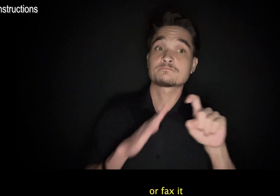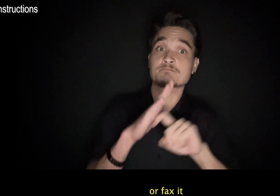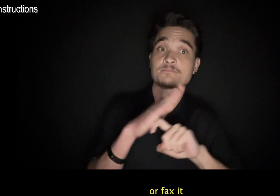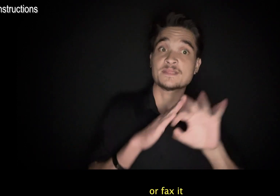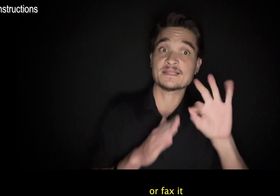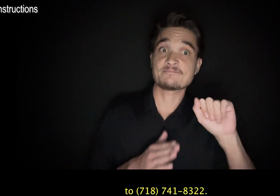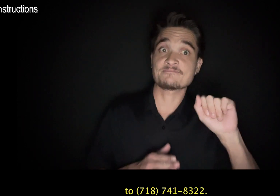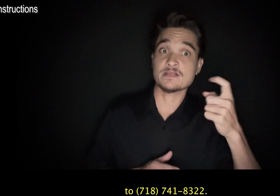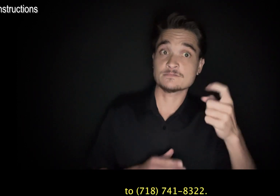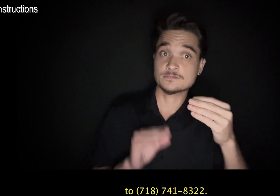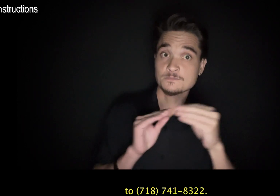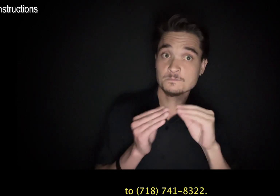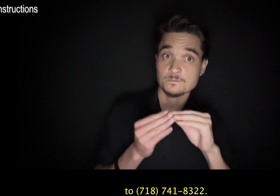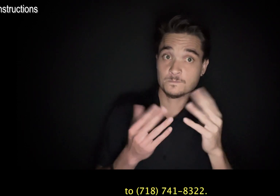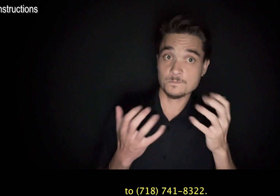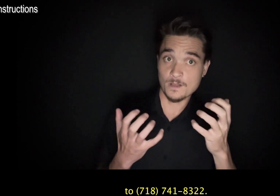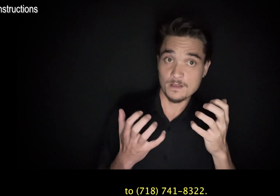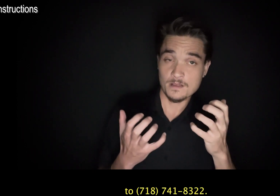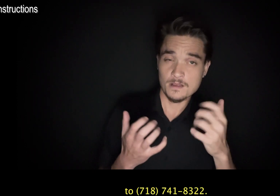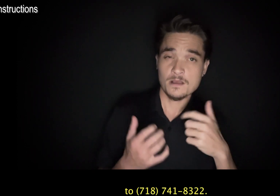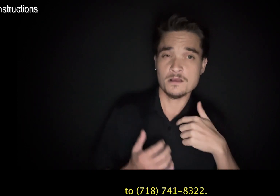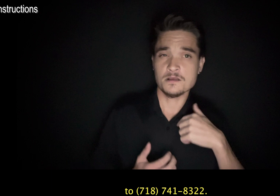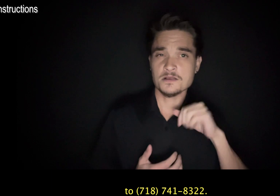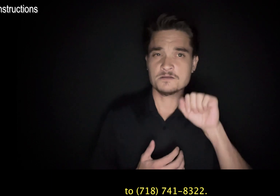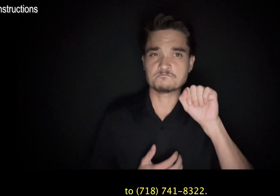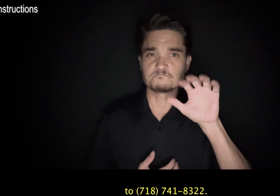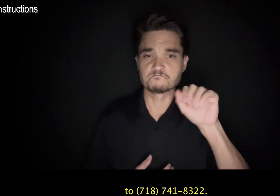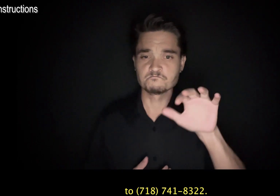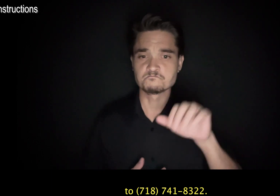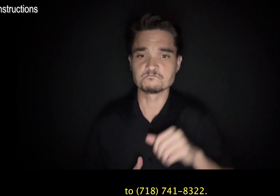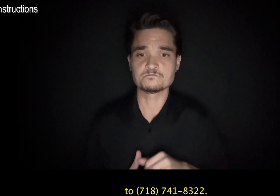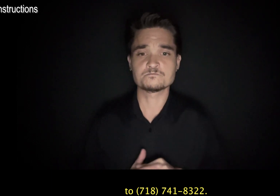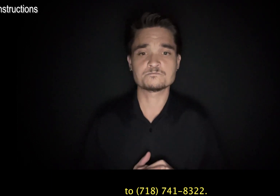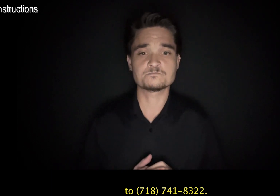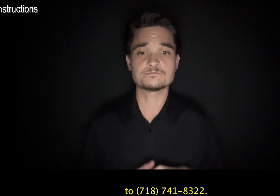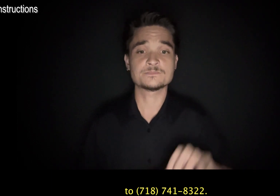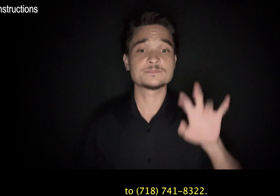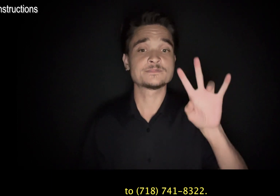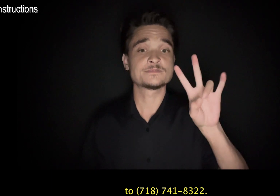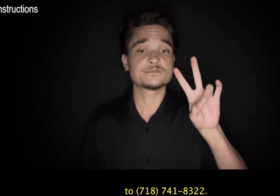or fax it to (718) 741-8322.